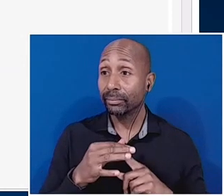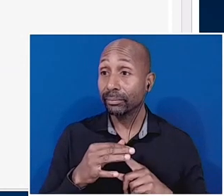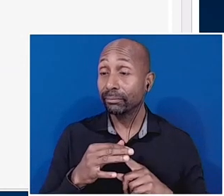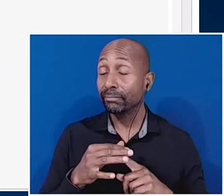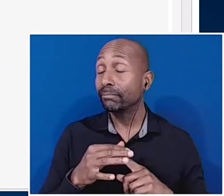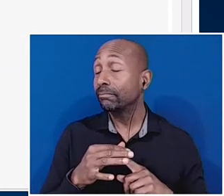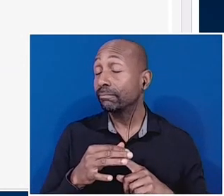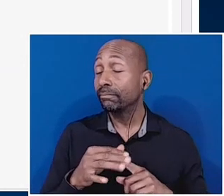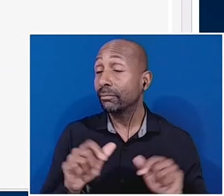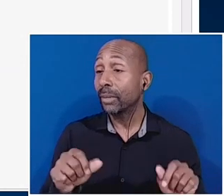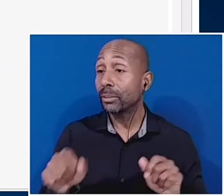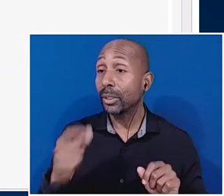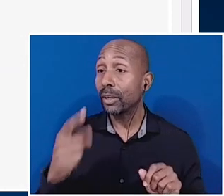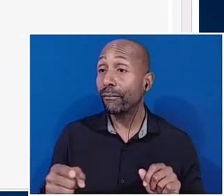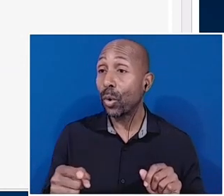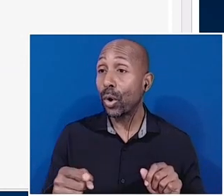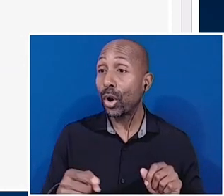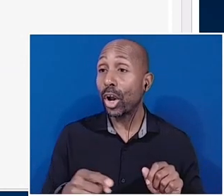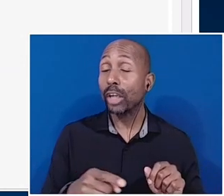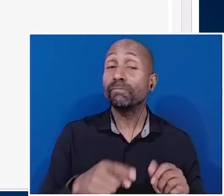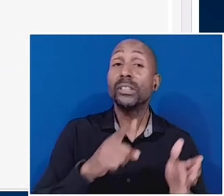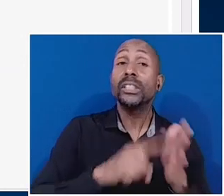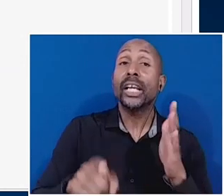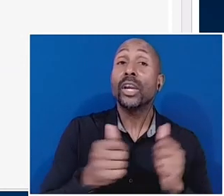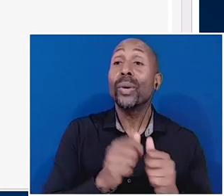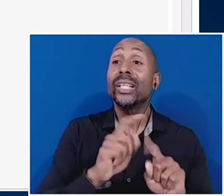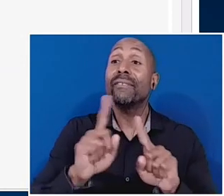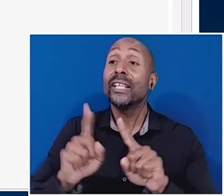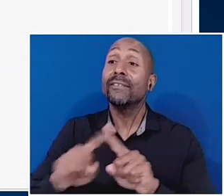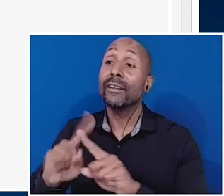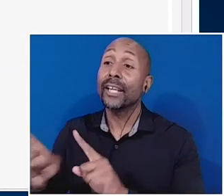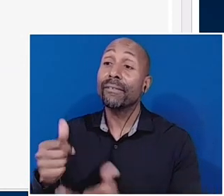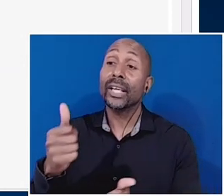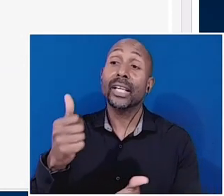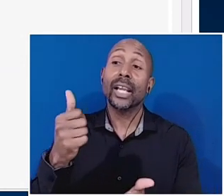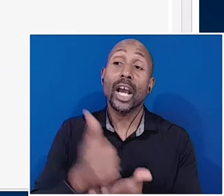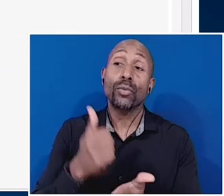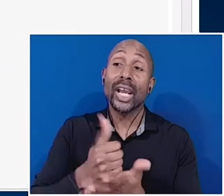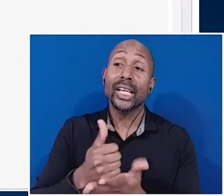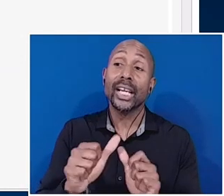regulated entities, it seems to me that any change of accrediting agency should be